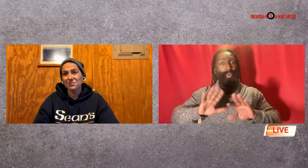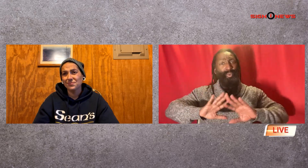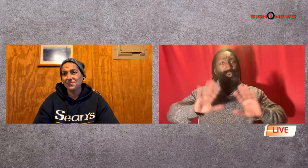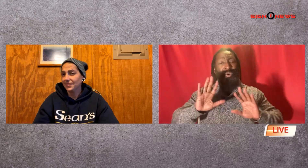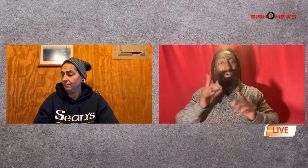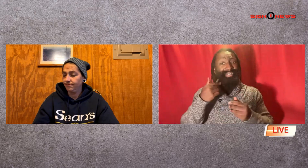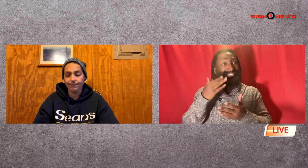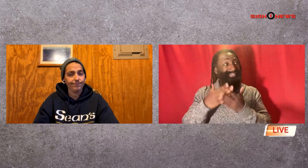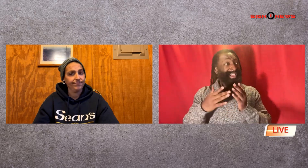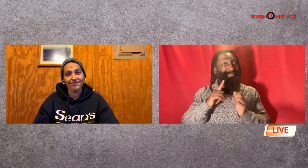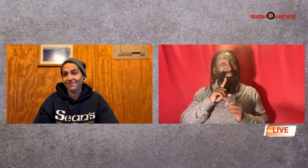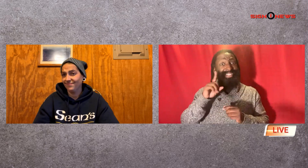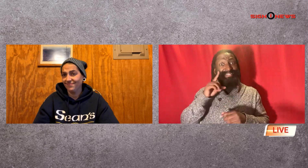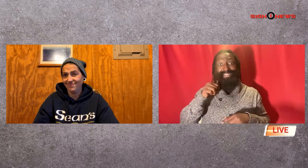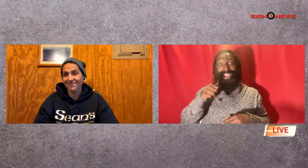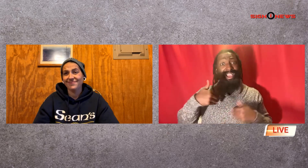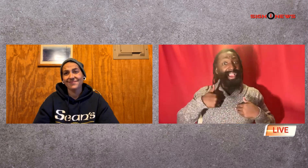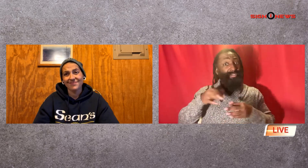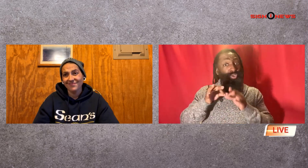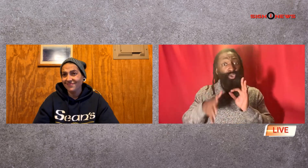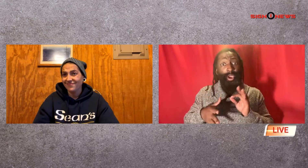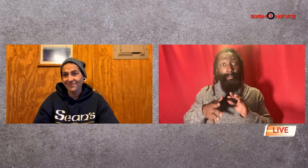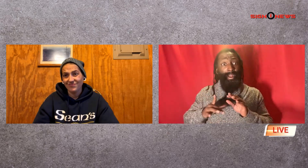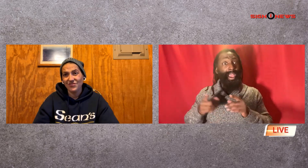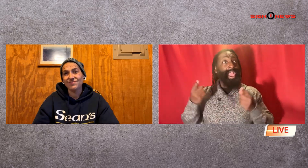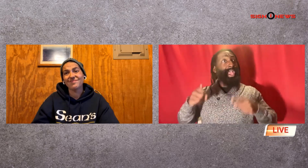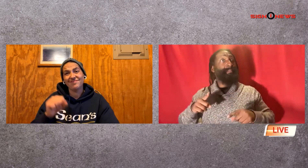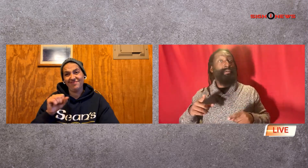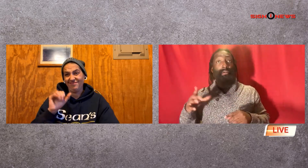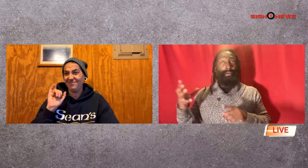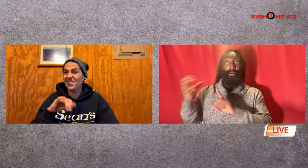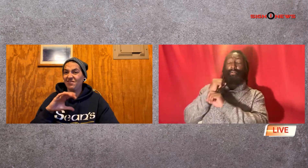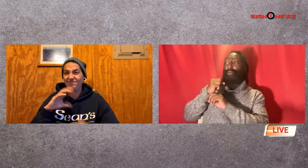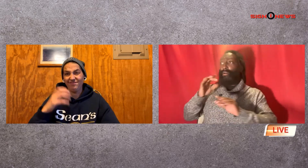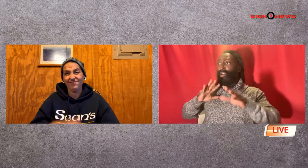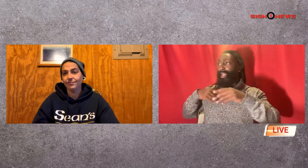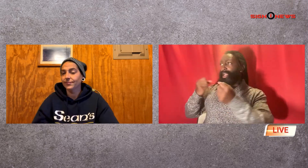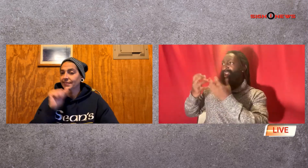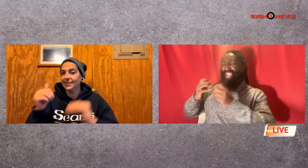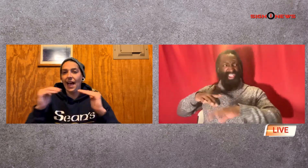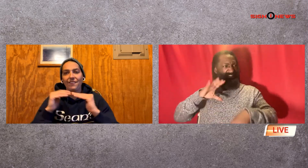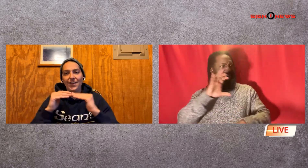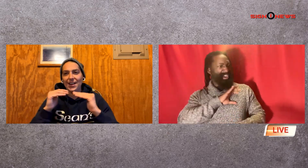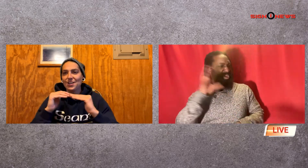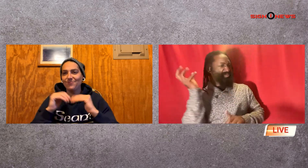and all prisoners are not bad people he didn't have an interpreter he got arrested the cops